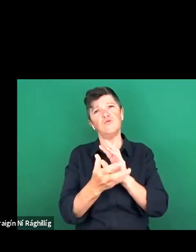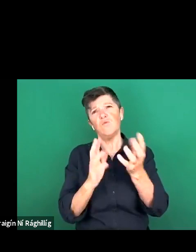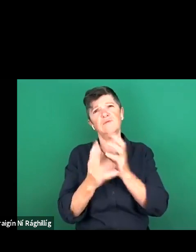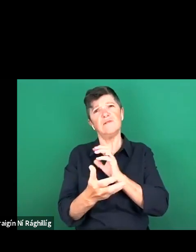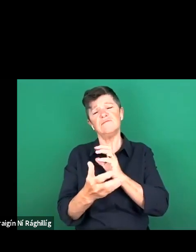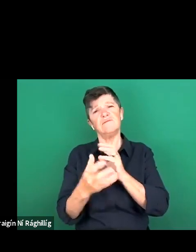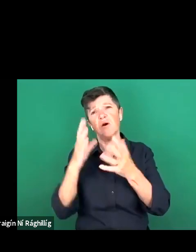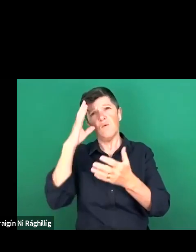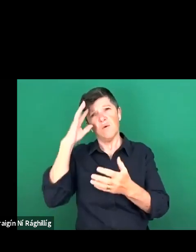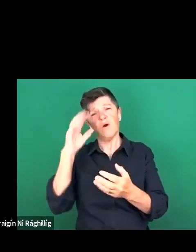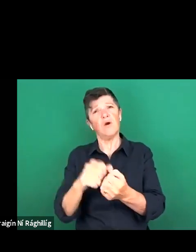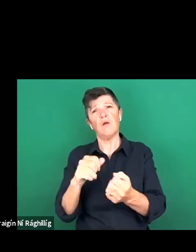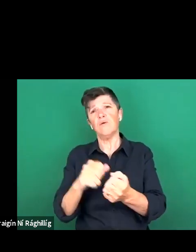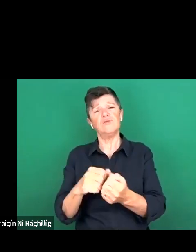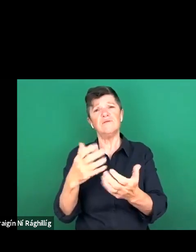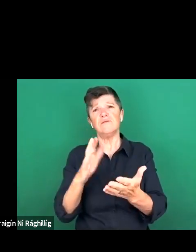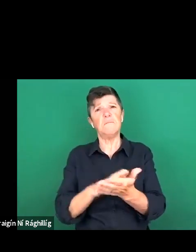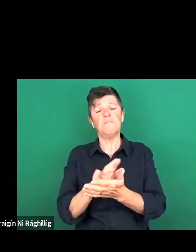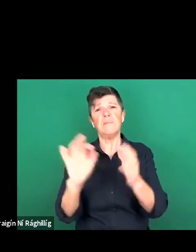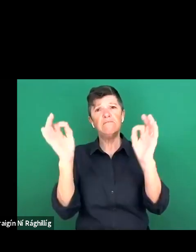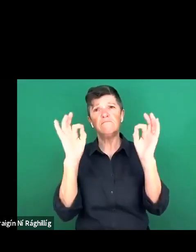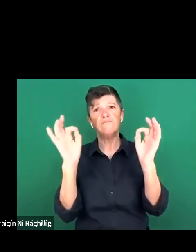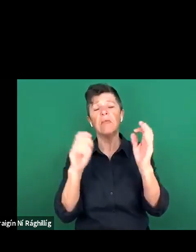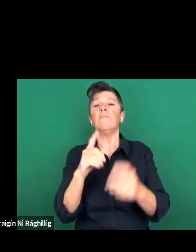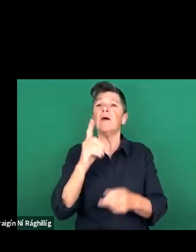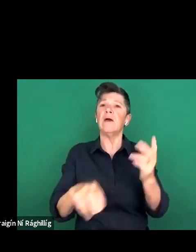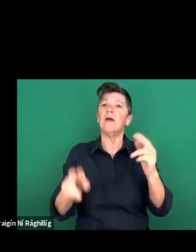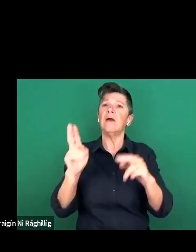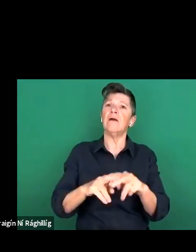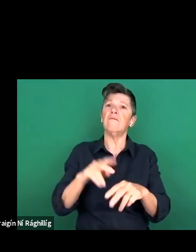that many of today's nations were either